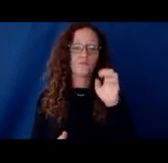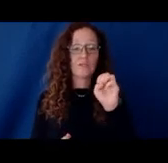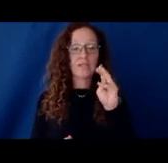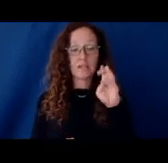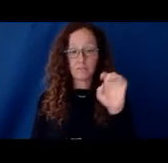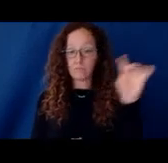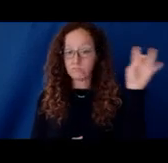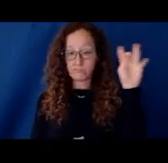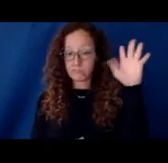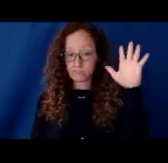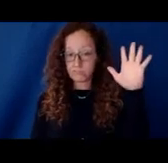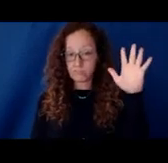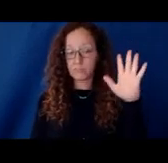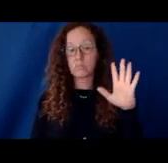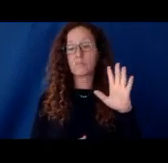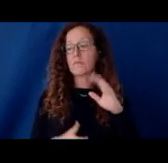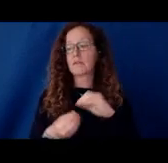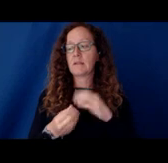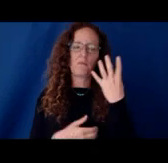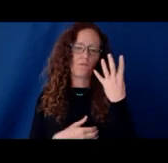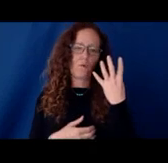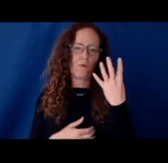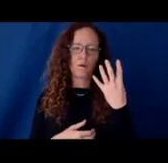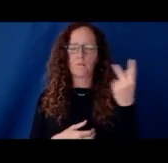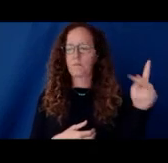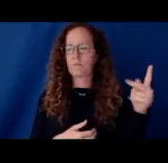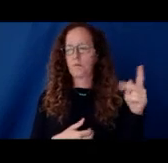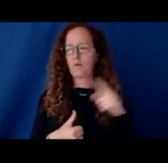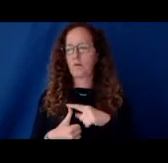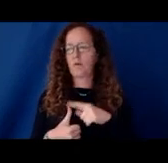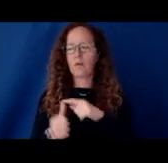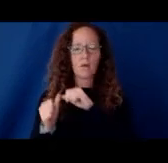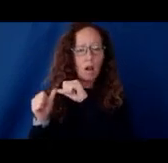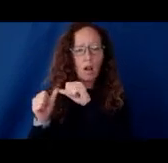This category accounts for rare, long duration and extreme heat waves that will have the greatest